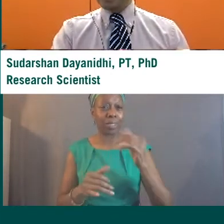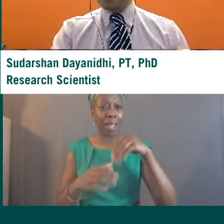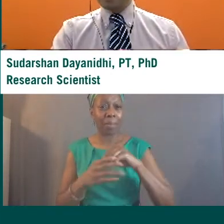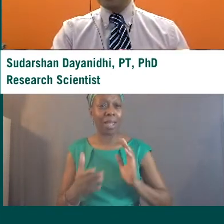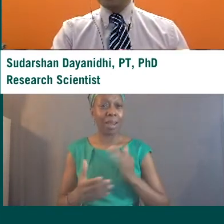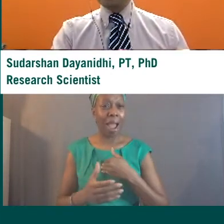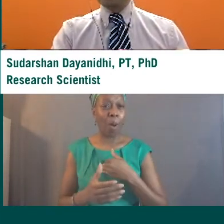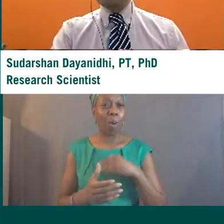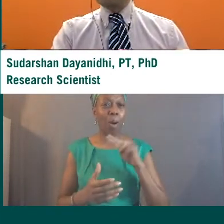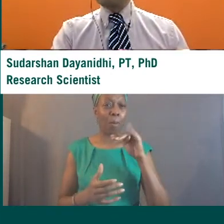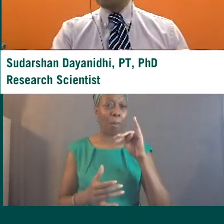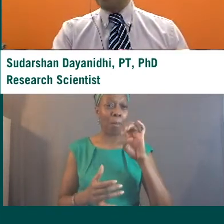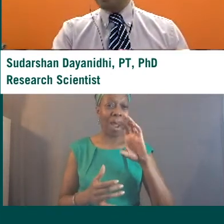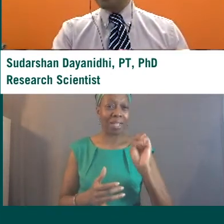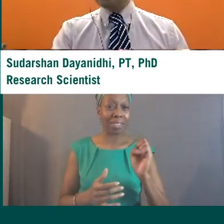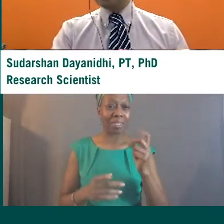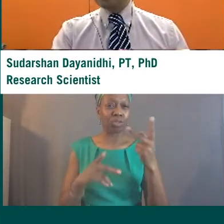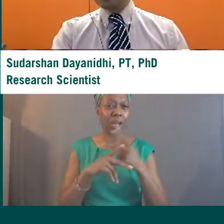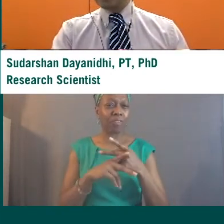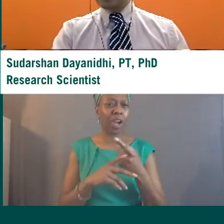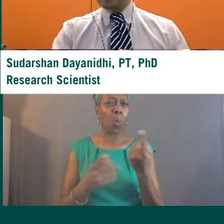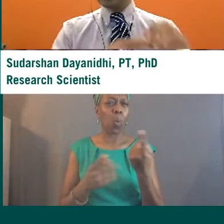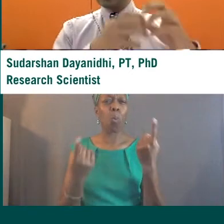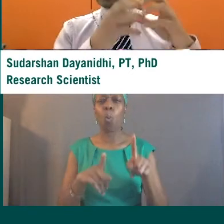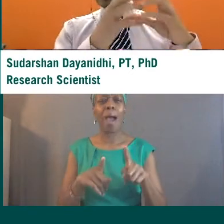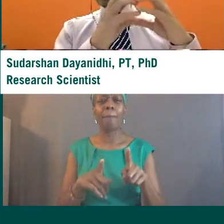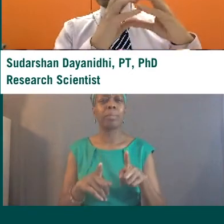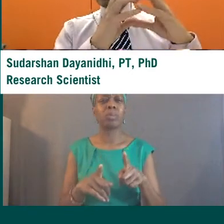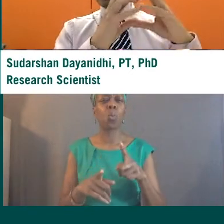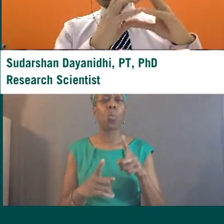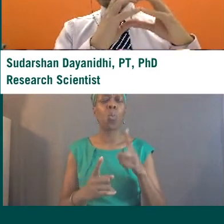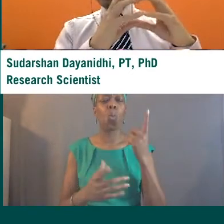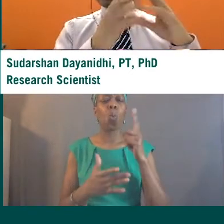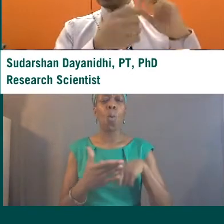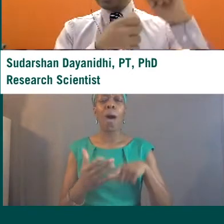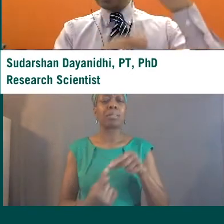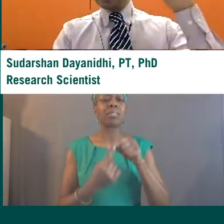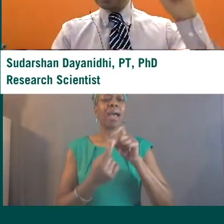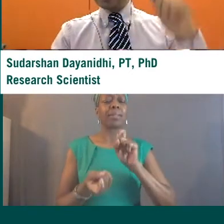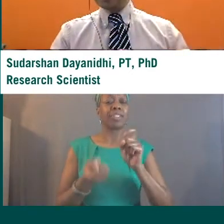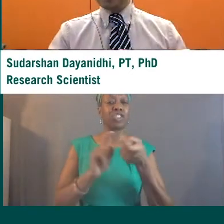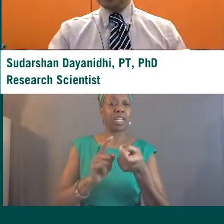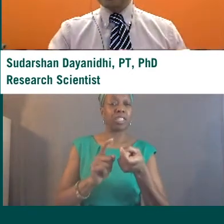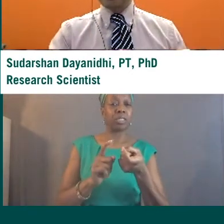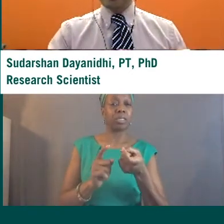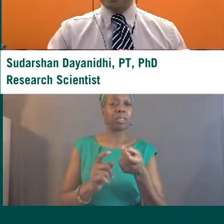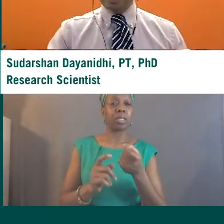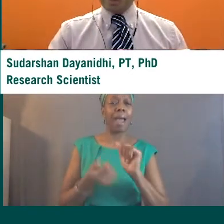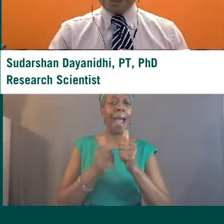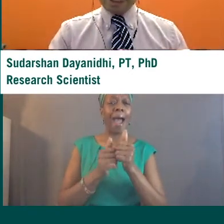part of the myofiber, and increase it ain girth as well as increase it in length.